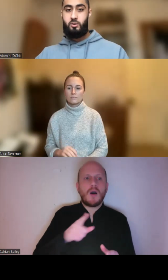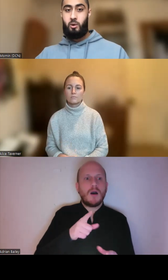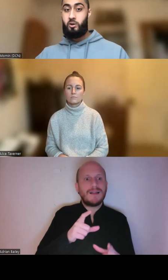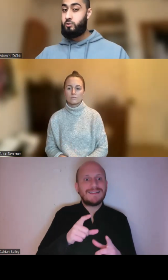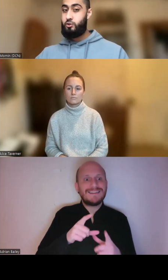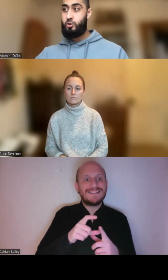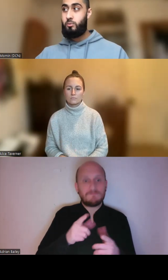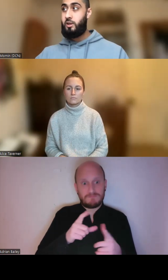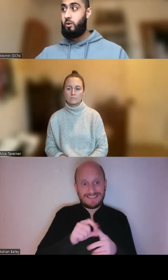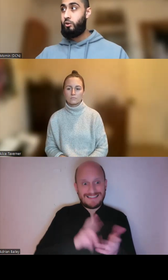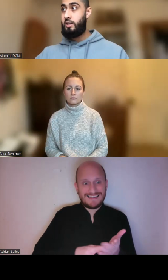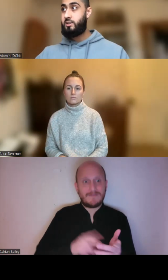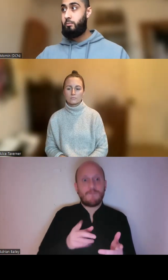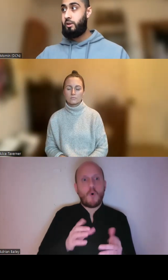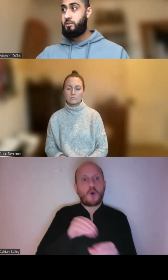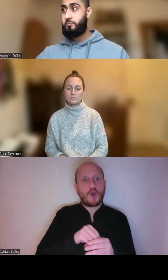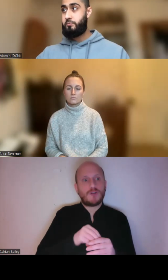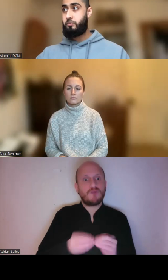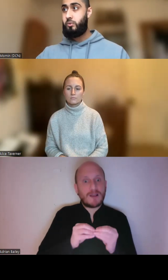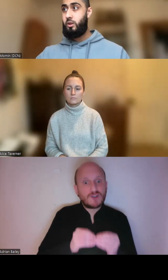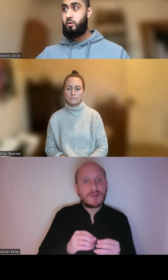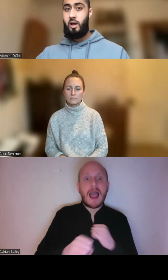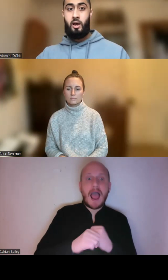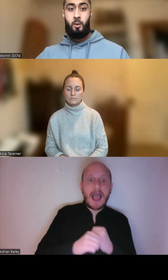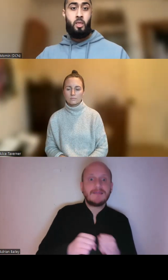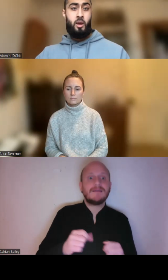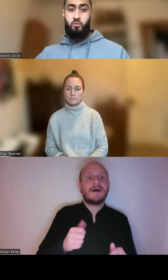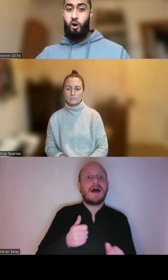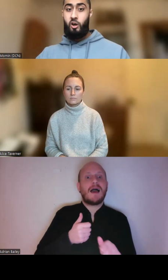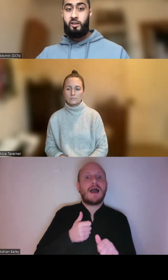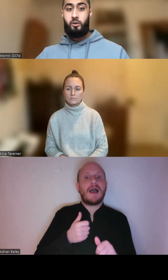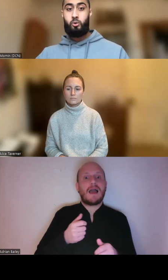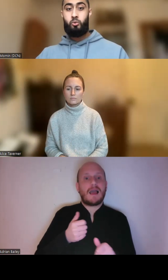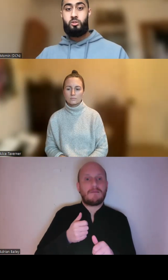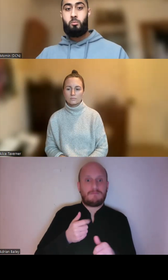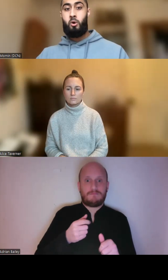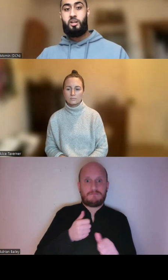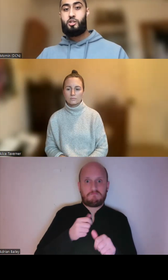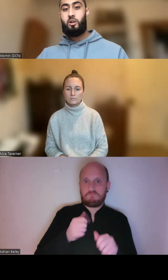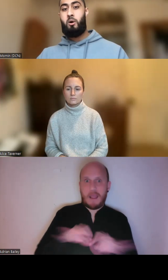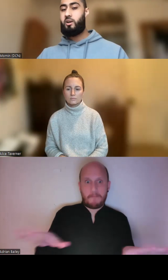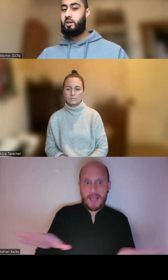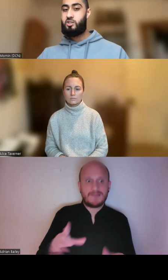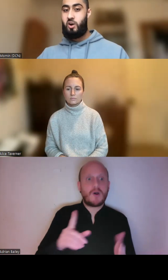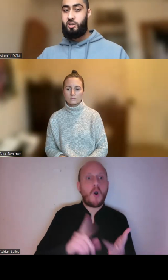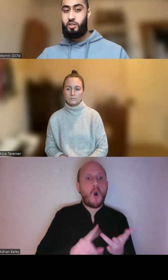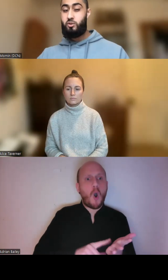that you might want to use for social media or your ads campaigns. We've got Ollie who's more digital marketing and strategies.